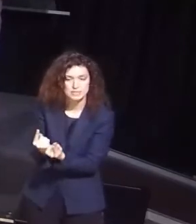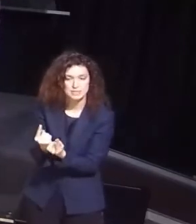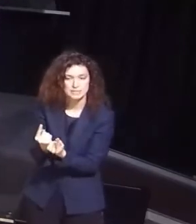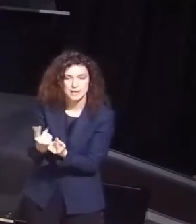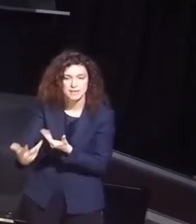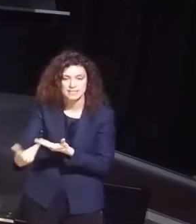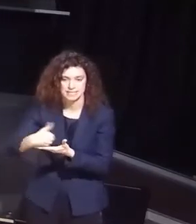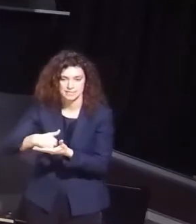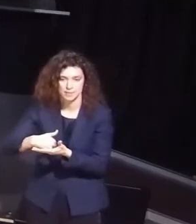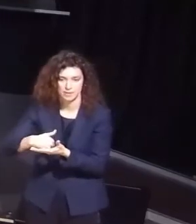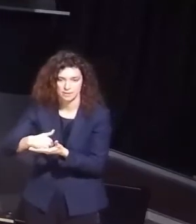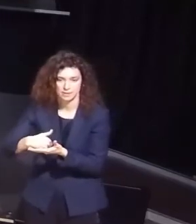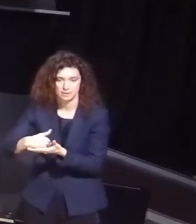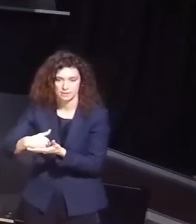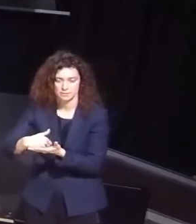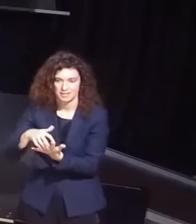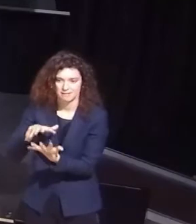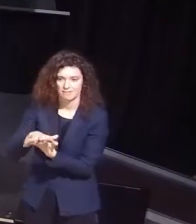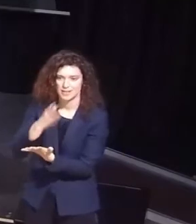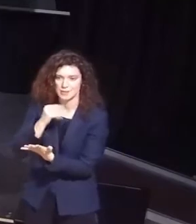Accessibility is the outcome of that work.